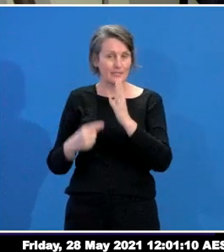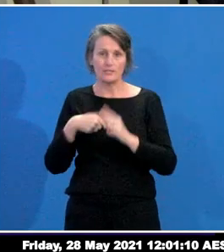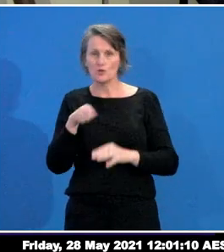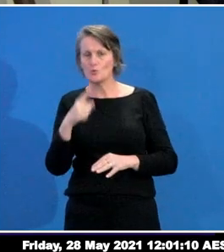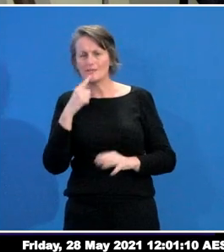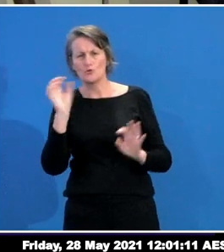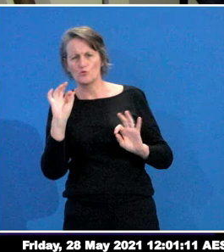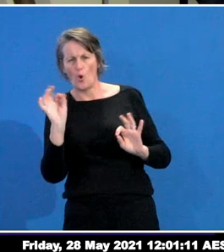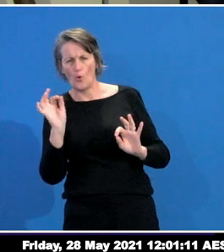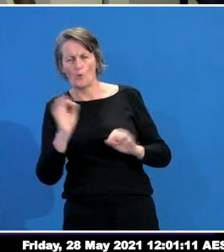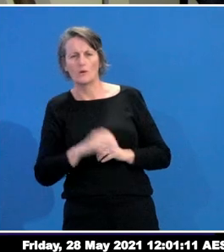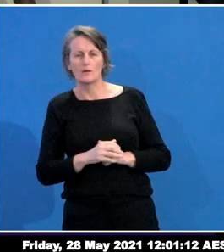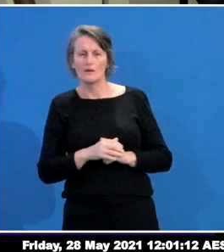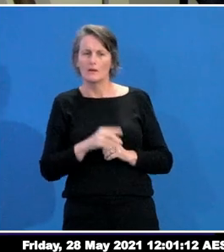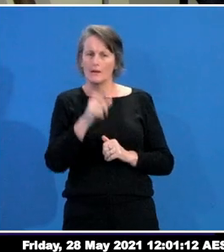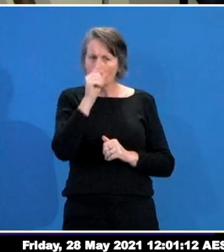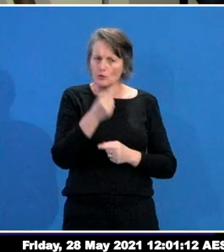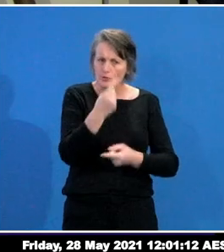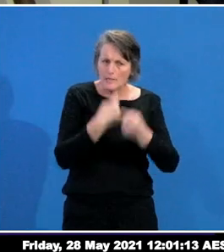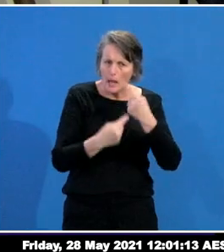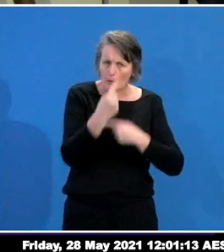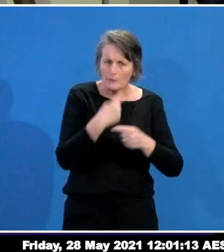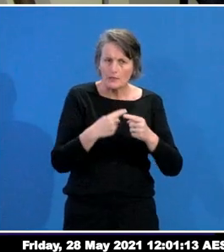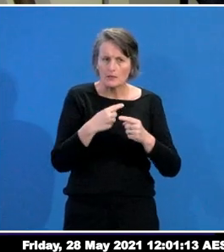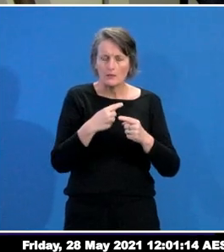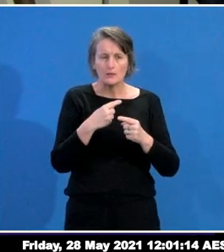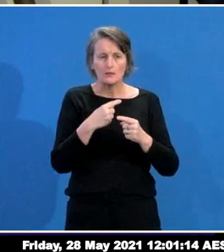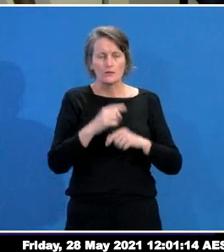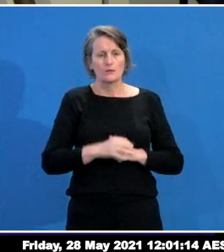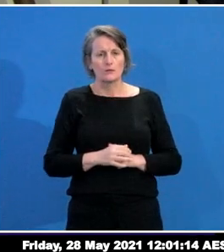More broadly, can you tell me, do you have disabled people working in the